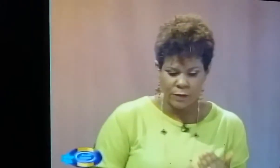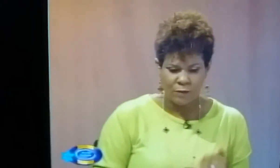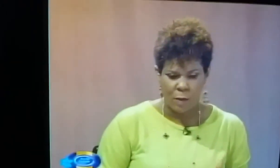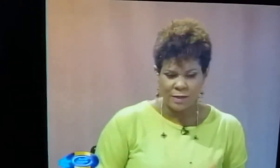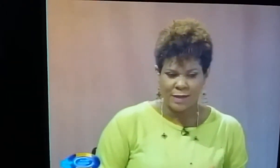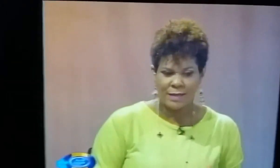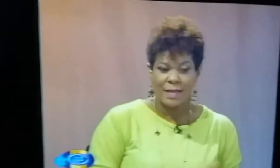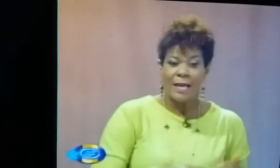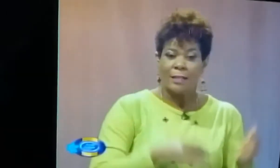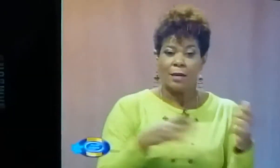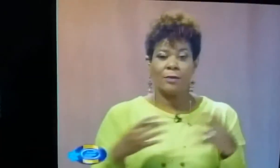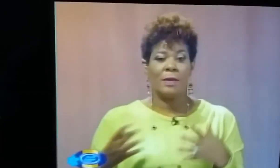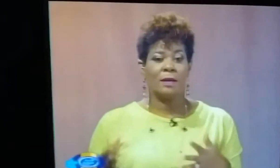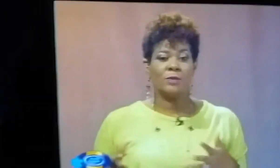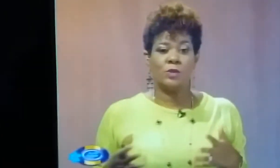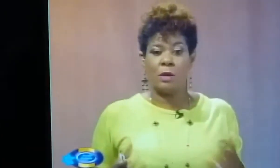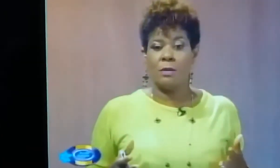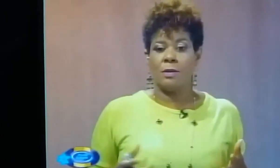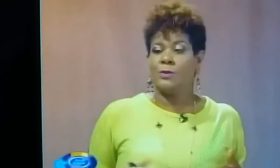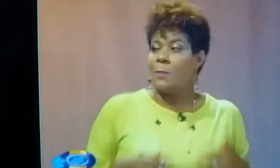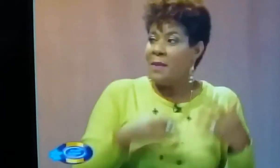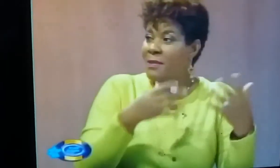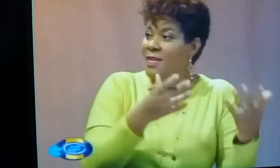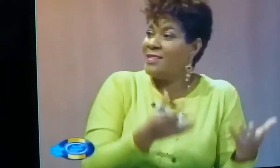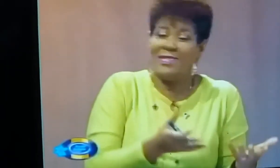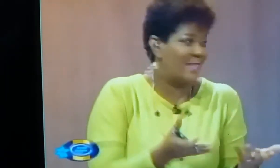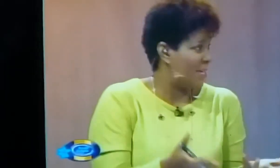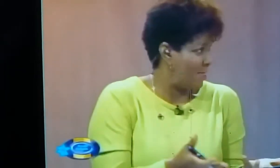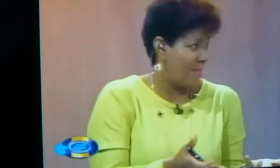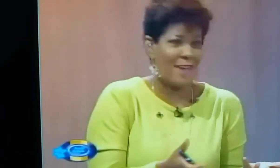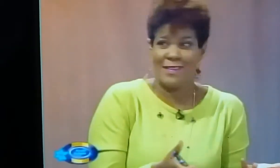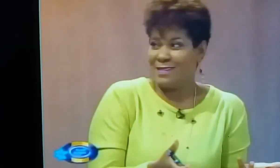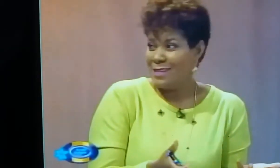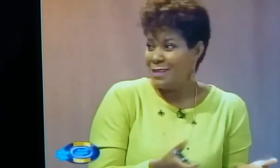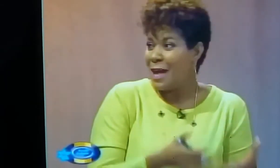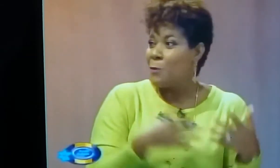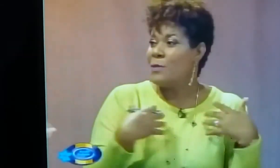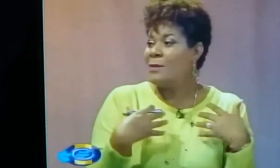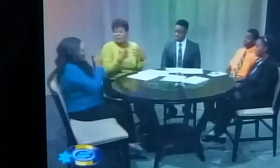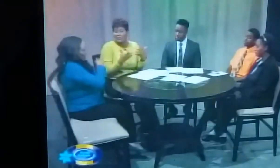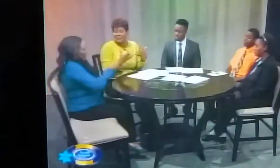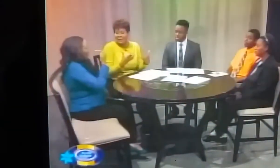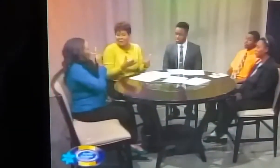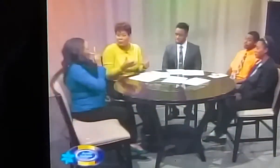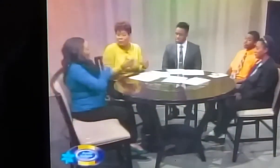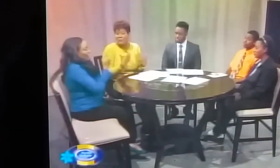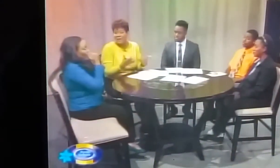use of one sense the other becomes stronger so maybe I see things that we wouldn't eat we may